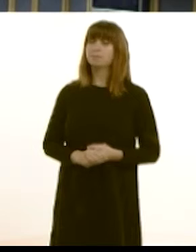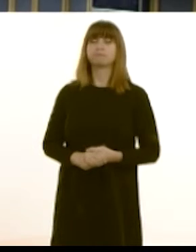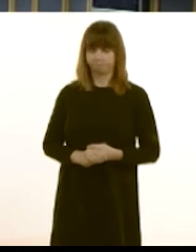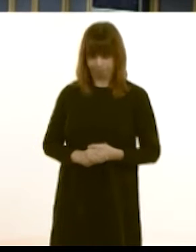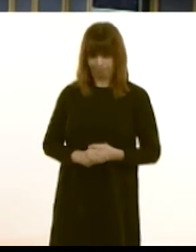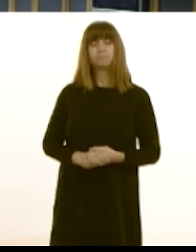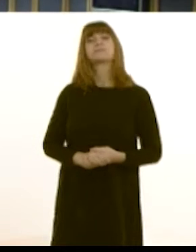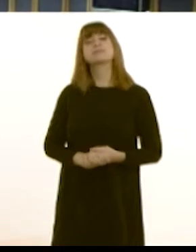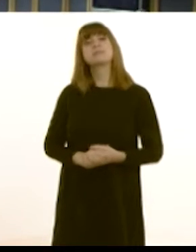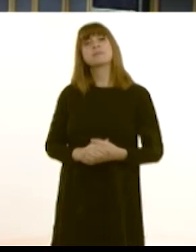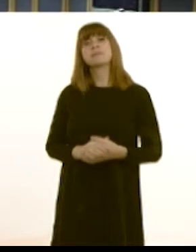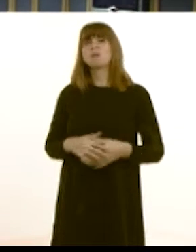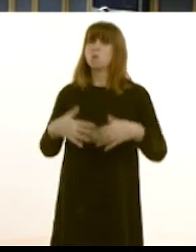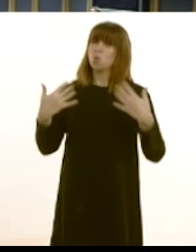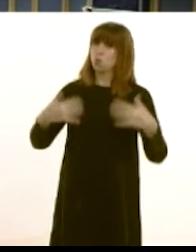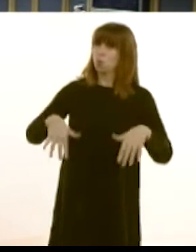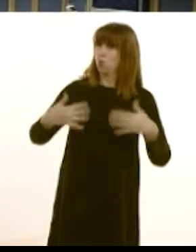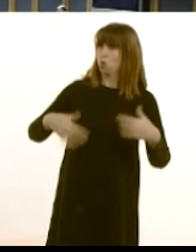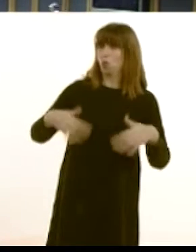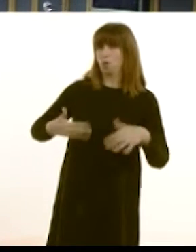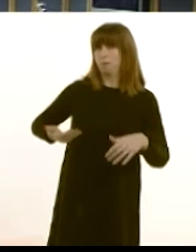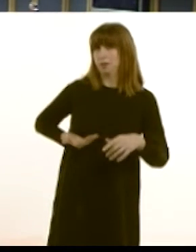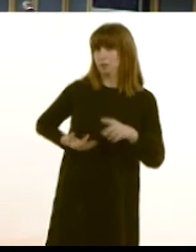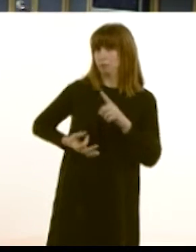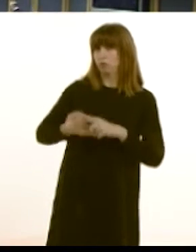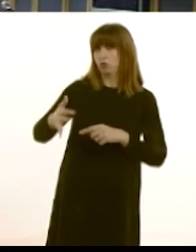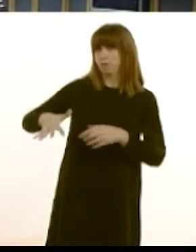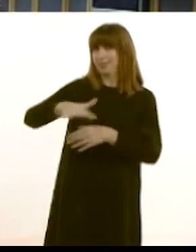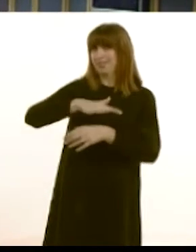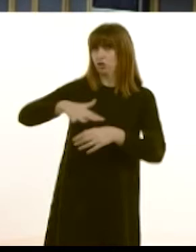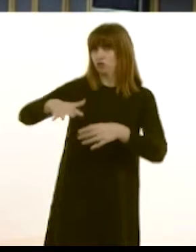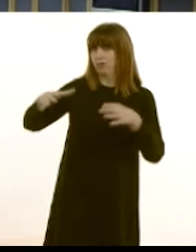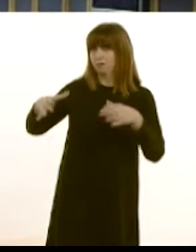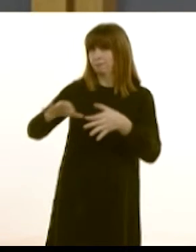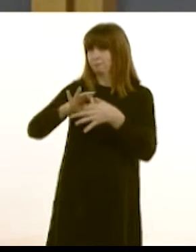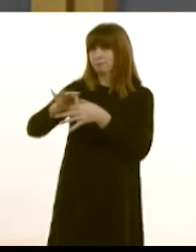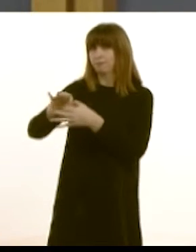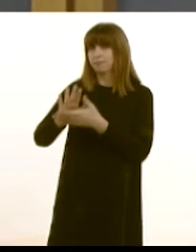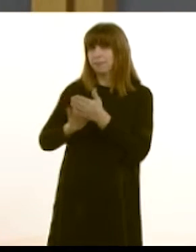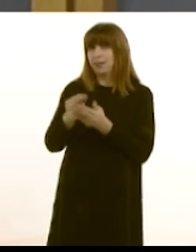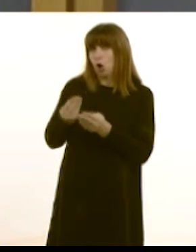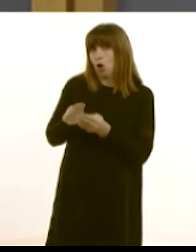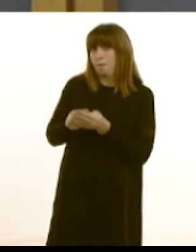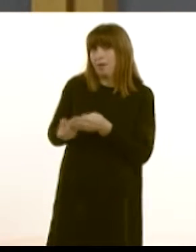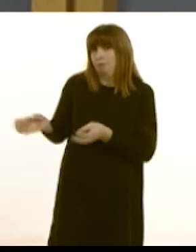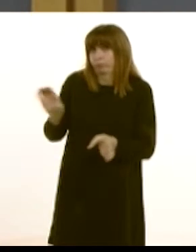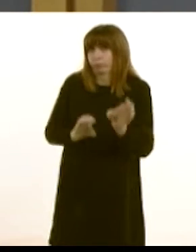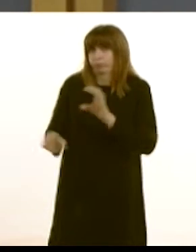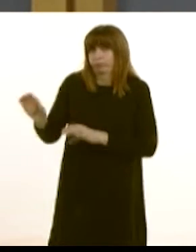i ardaloedd masnachu, ac mae hiín hollol gywir bod yr ymgynghoriad efo busnesau o fewn yr ardaloedd hynny yn gosod y seiliau ar gyfer yr ardaloedd.